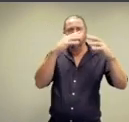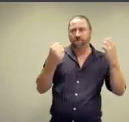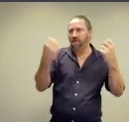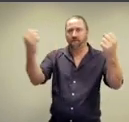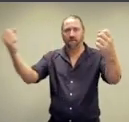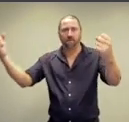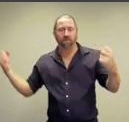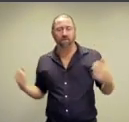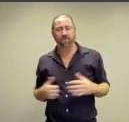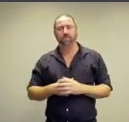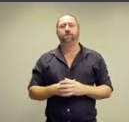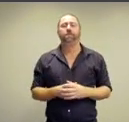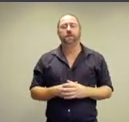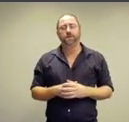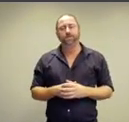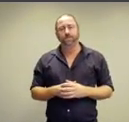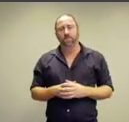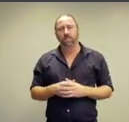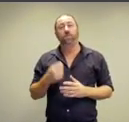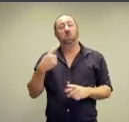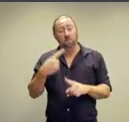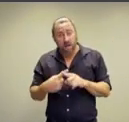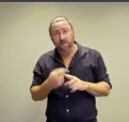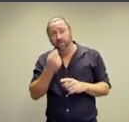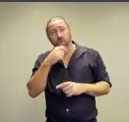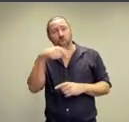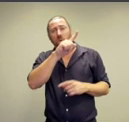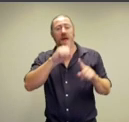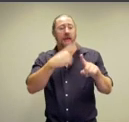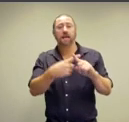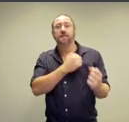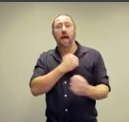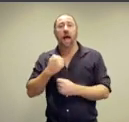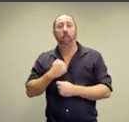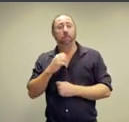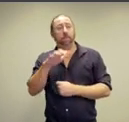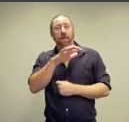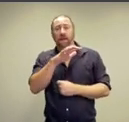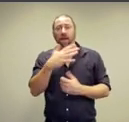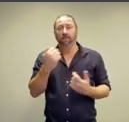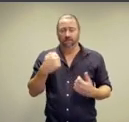younger thrifting which is, I think that kind of began then, there was also people who were, you know,